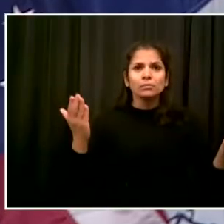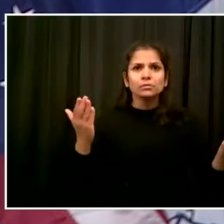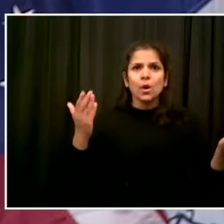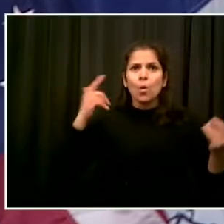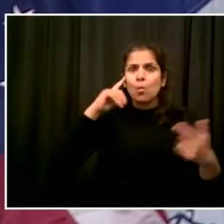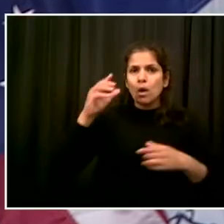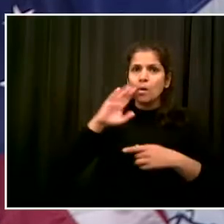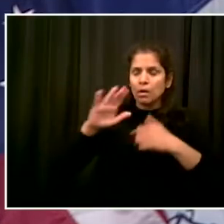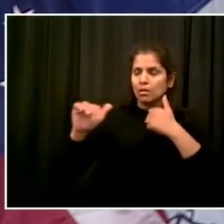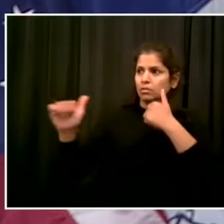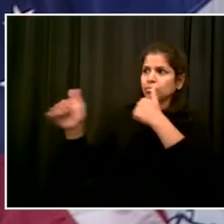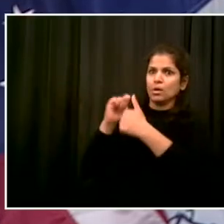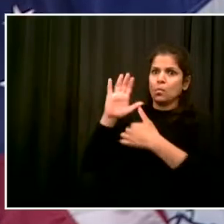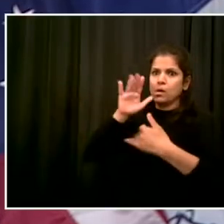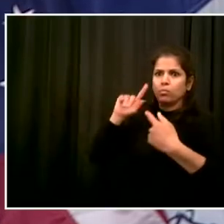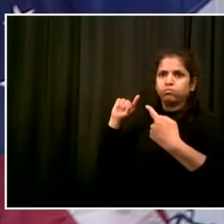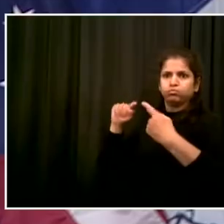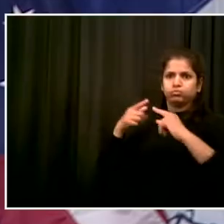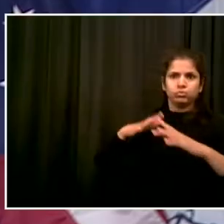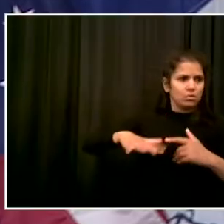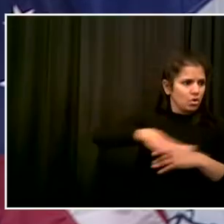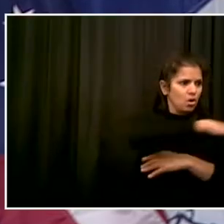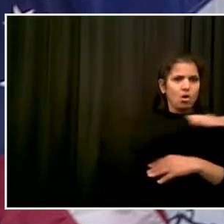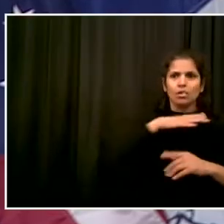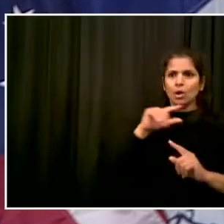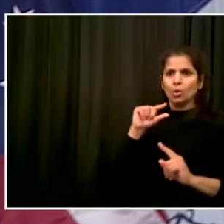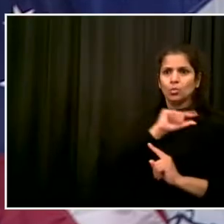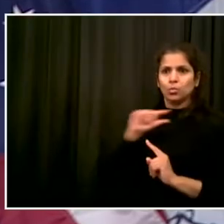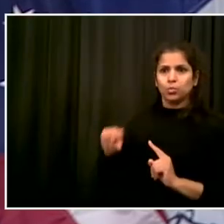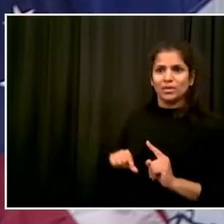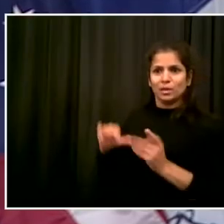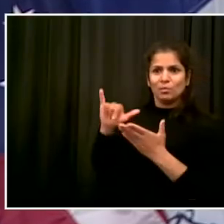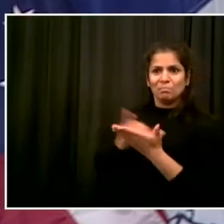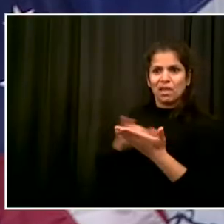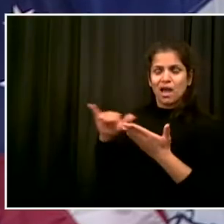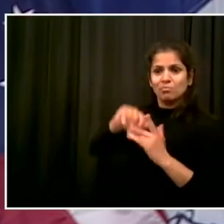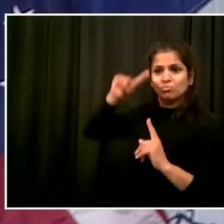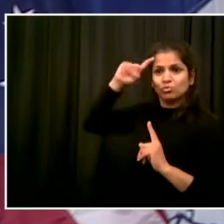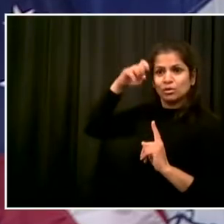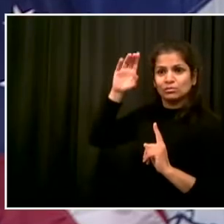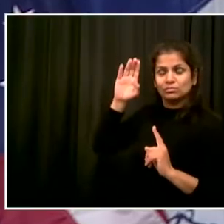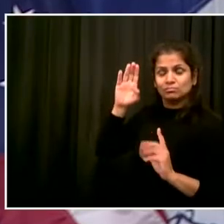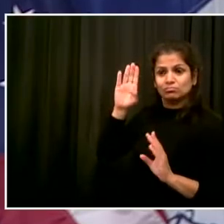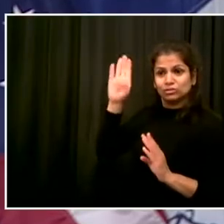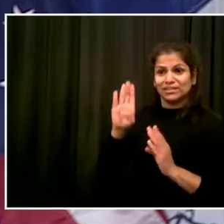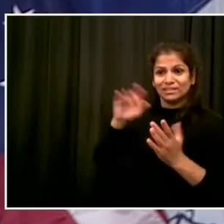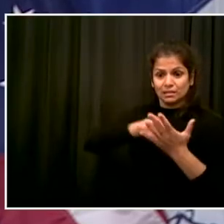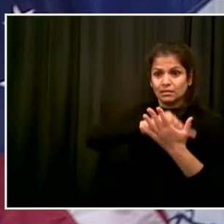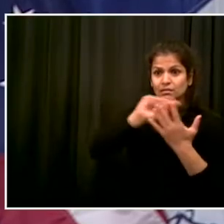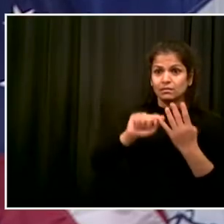IT IWLLS ETU S